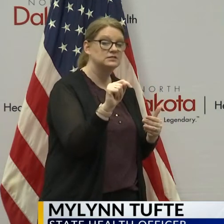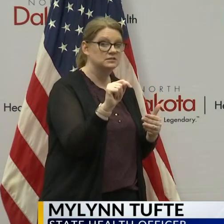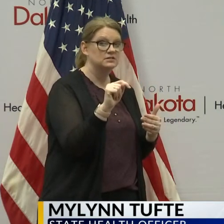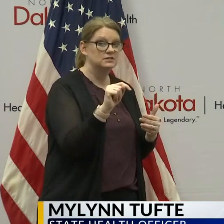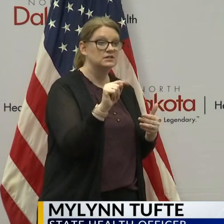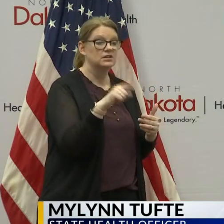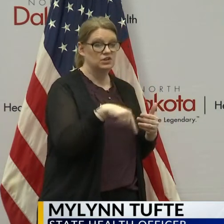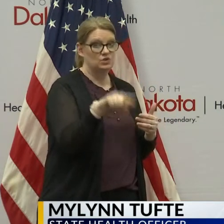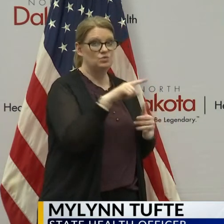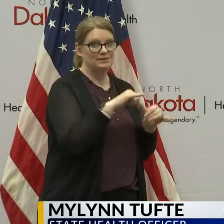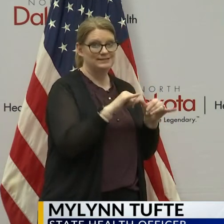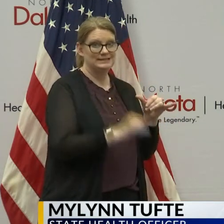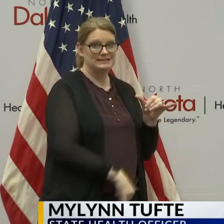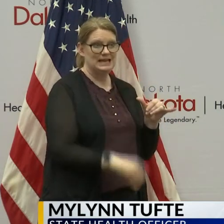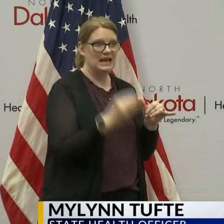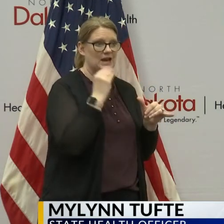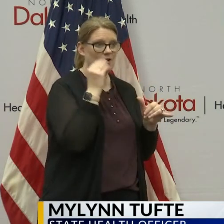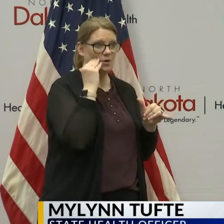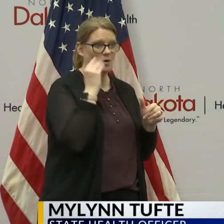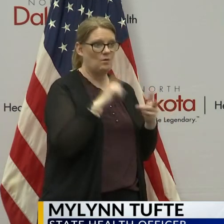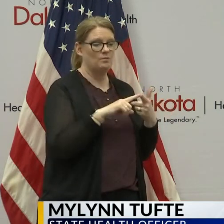PRIOR TO THE O THE SYMPTOM.